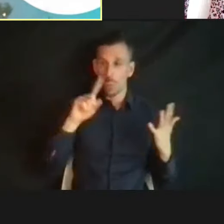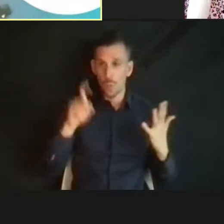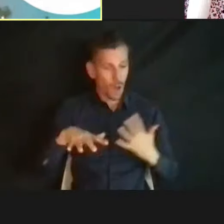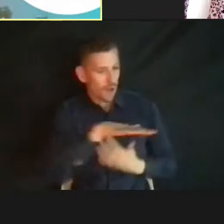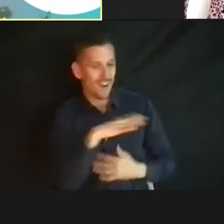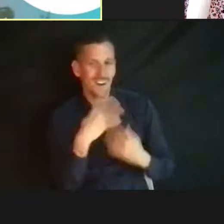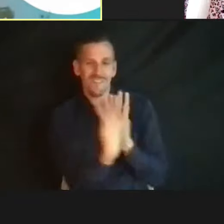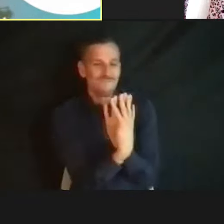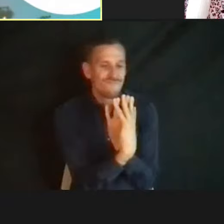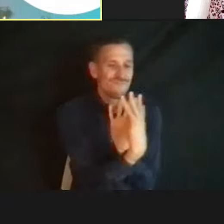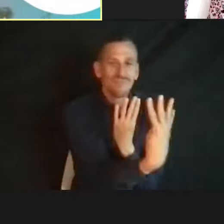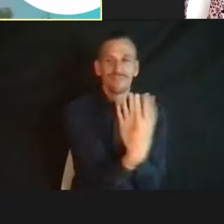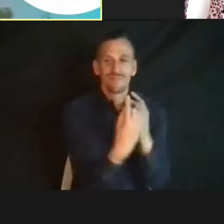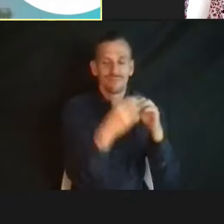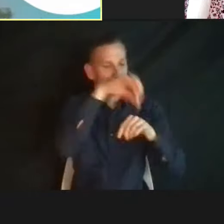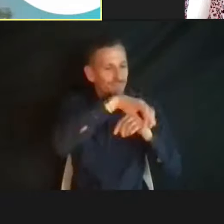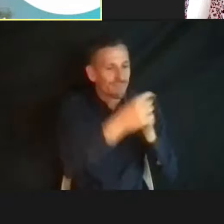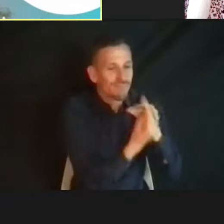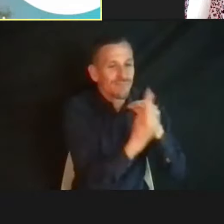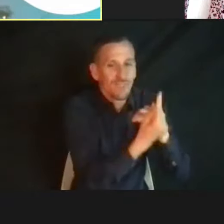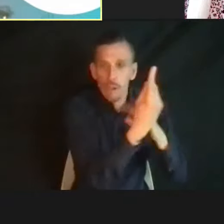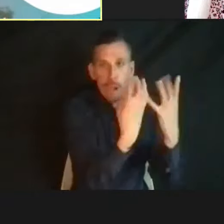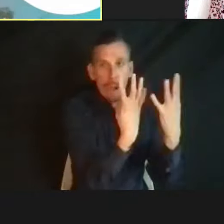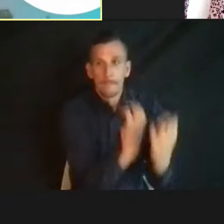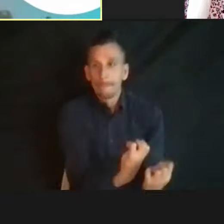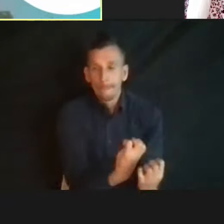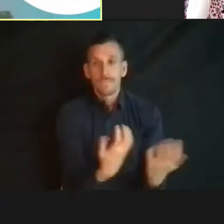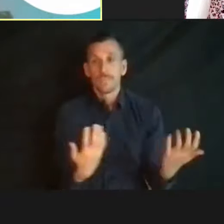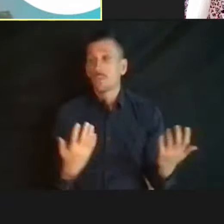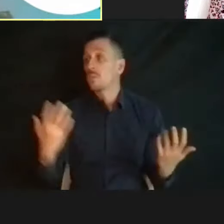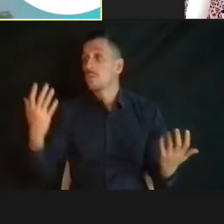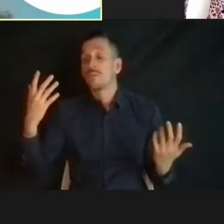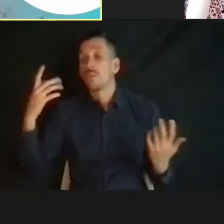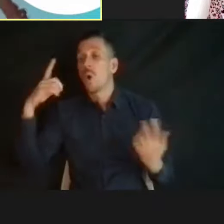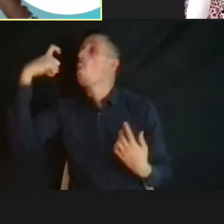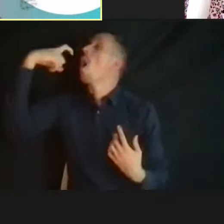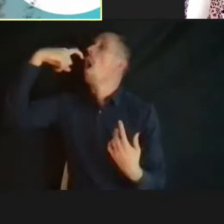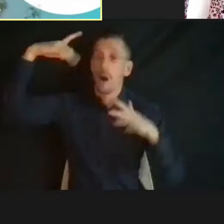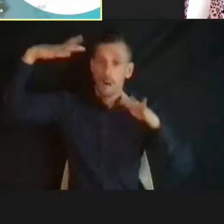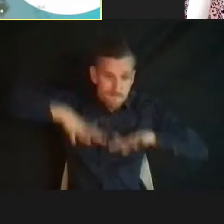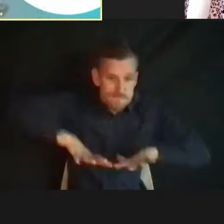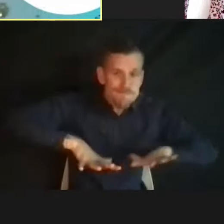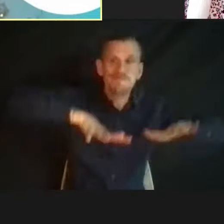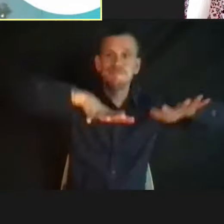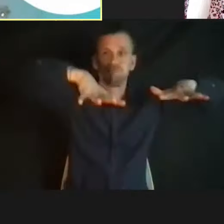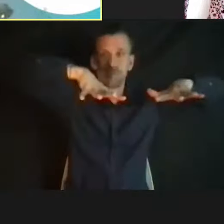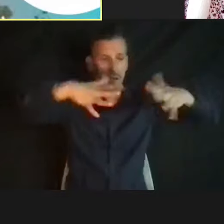the question is how can our solution give us security for our future? Also, there's been